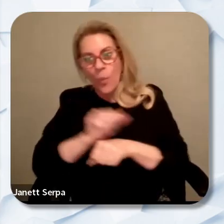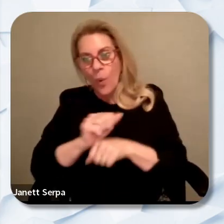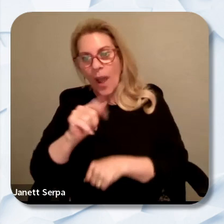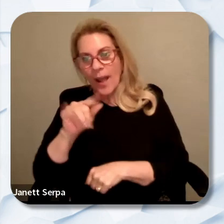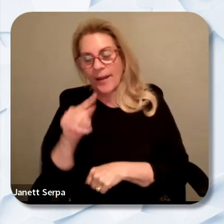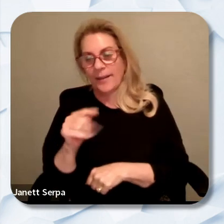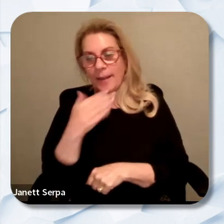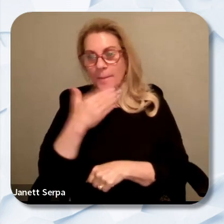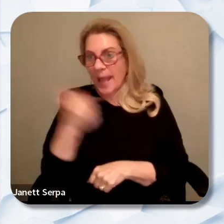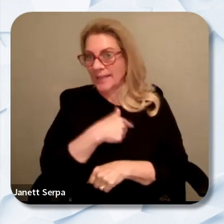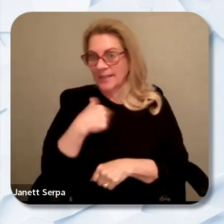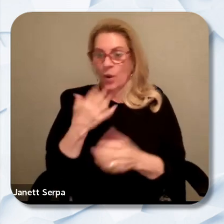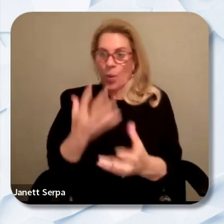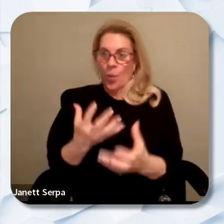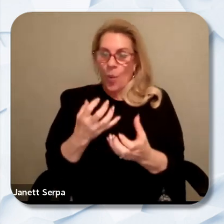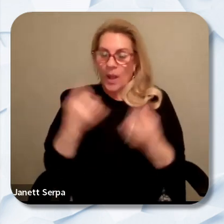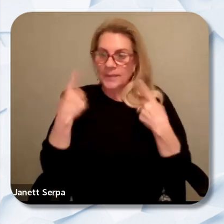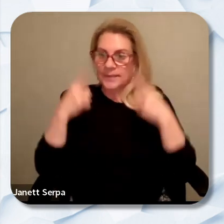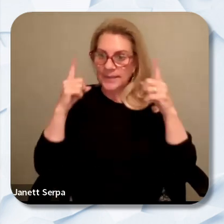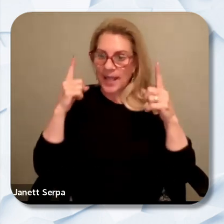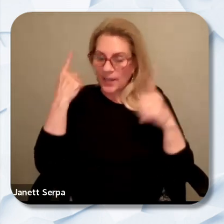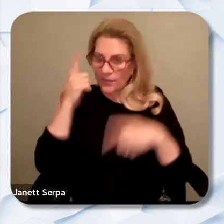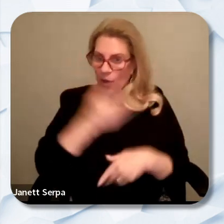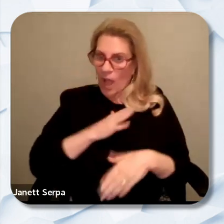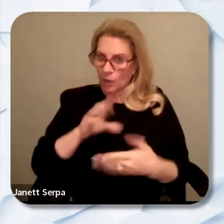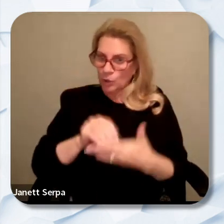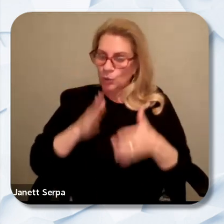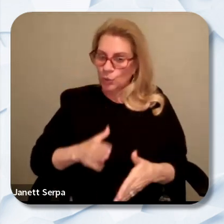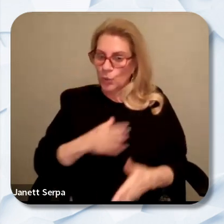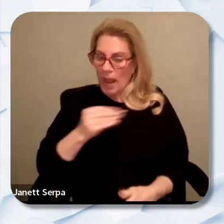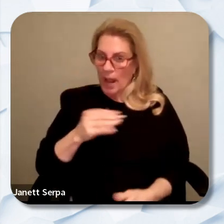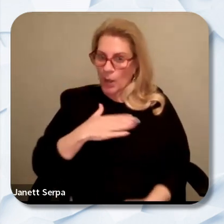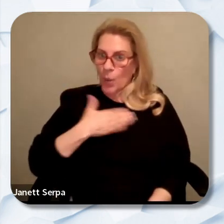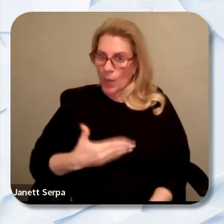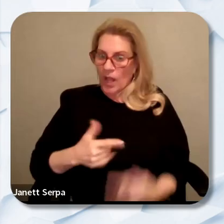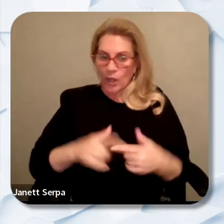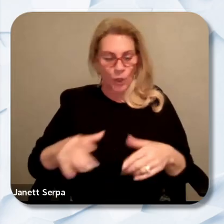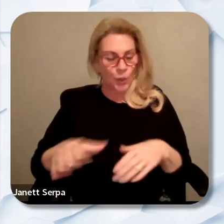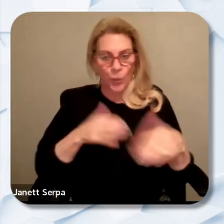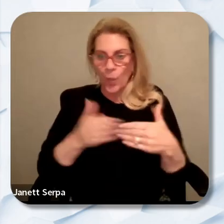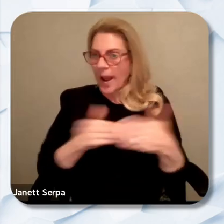best of us want success for our students and we're willing to do what it takes to get that